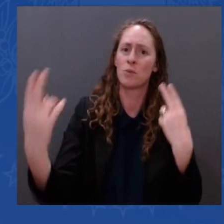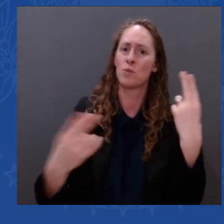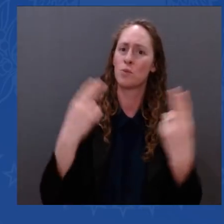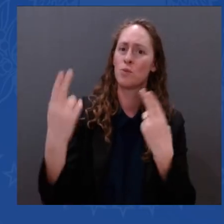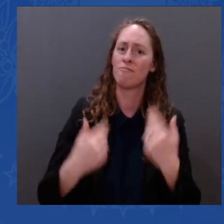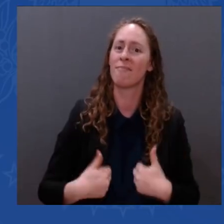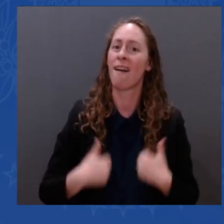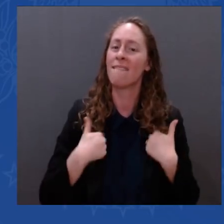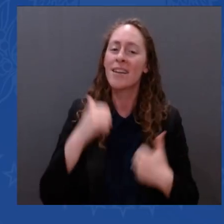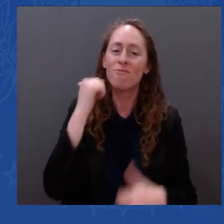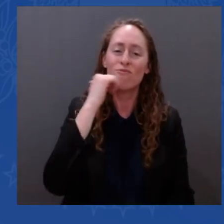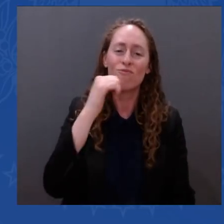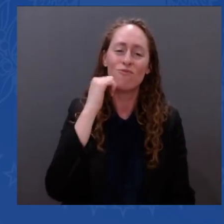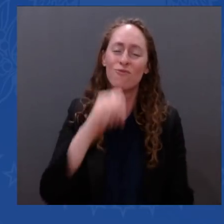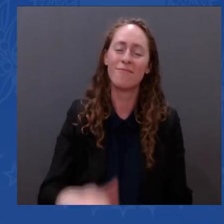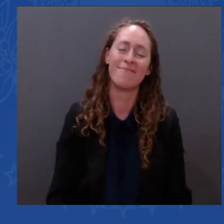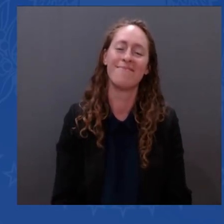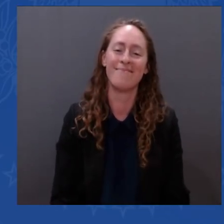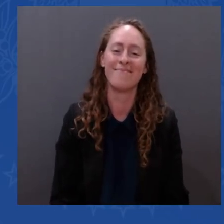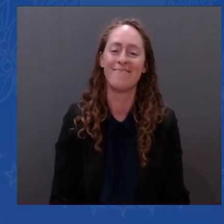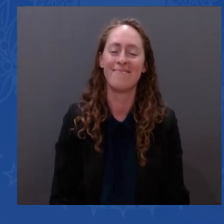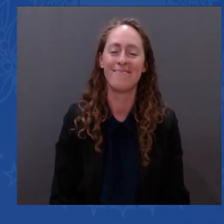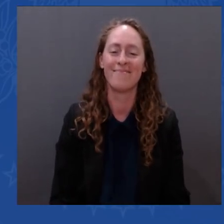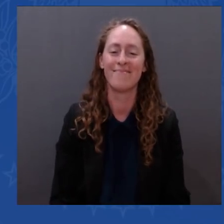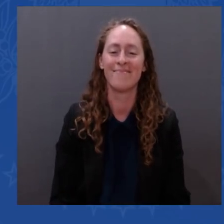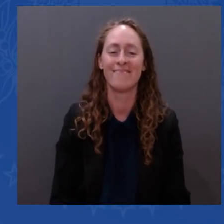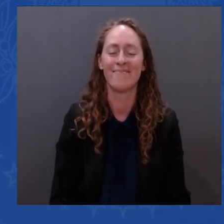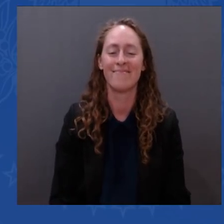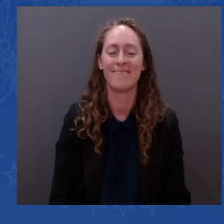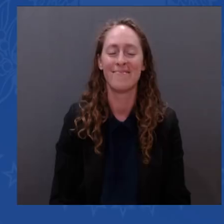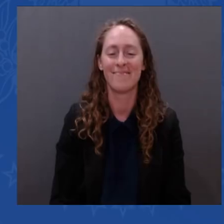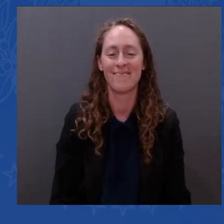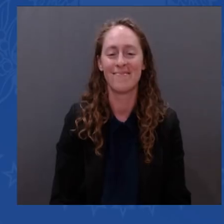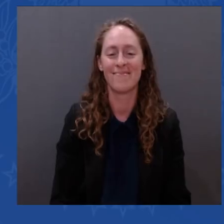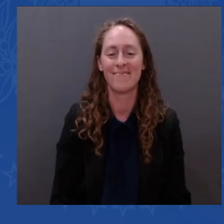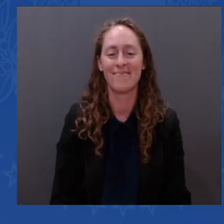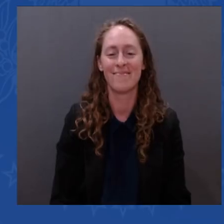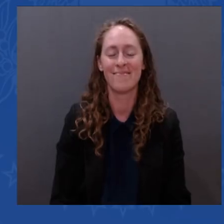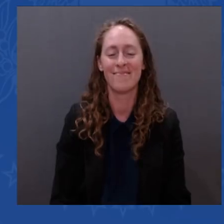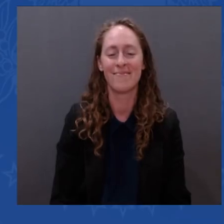Hyundai Motor Group will provide our valued customer in America